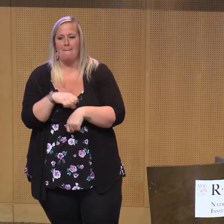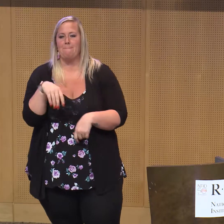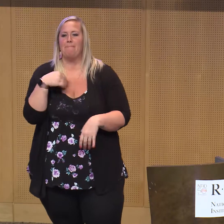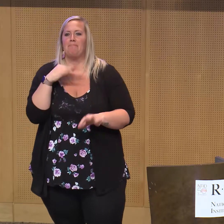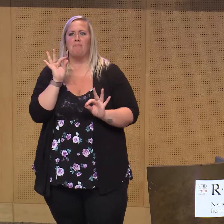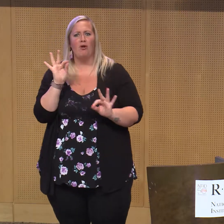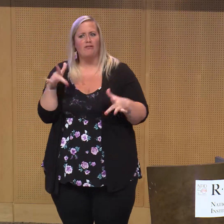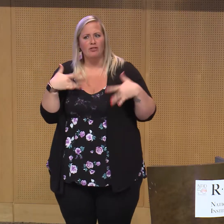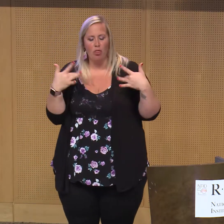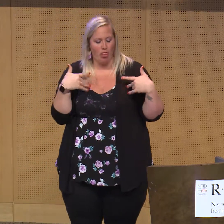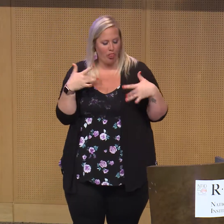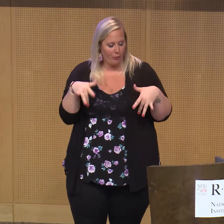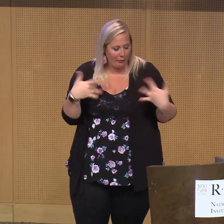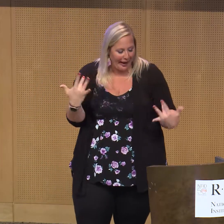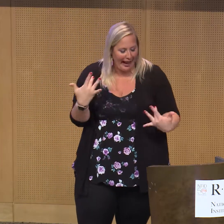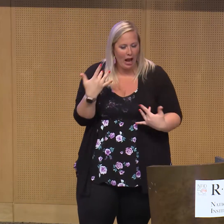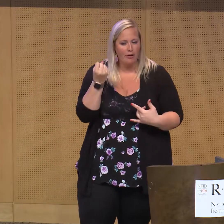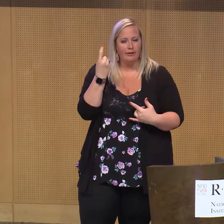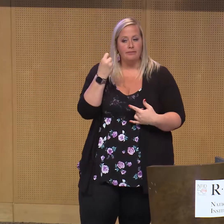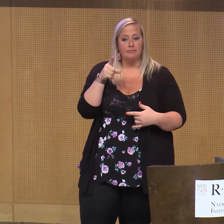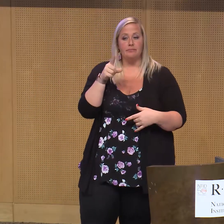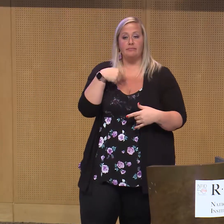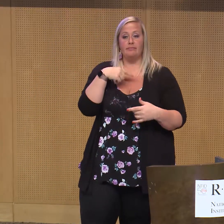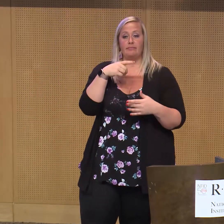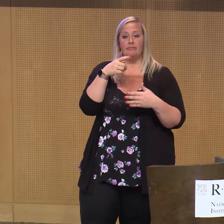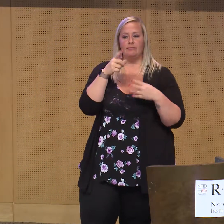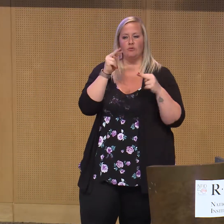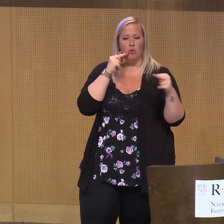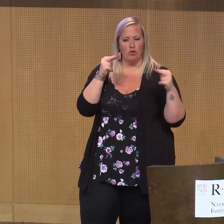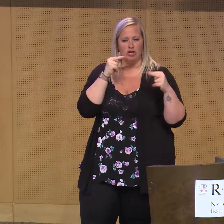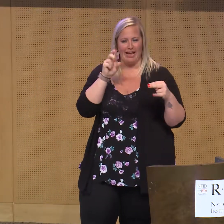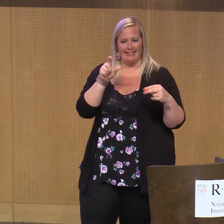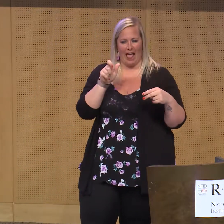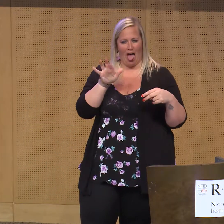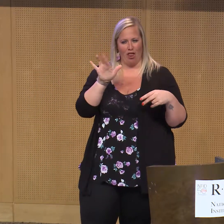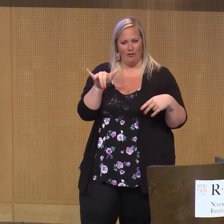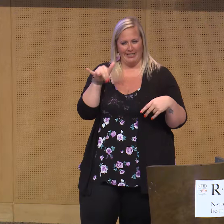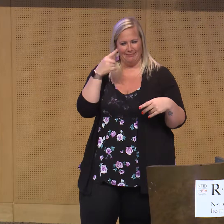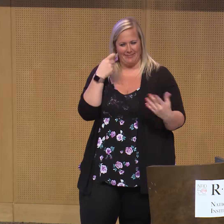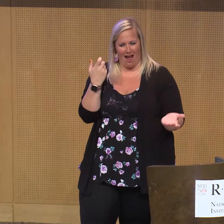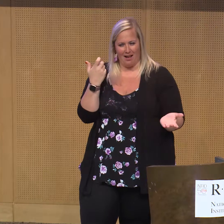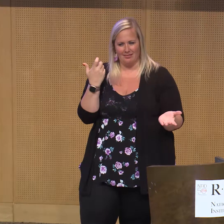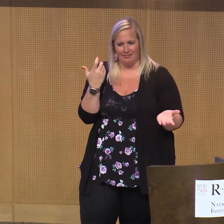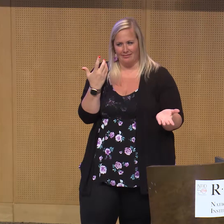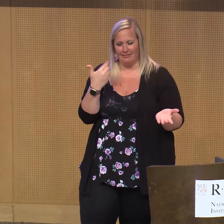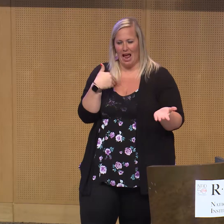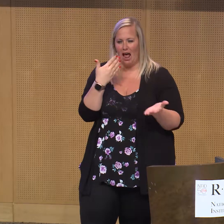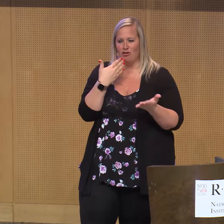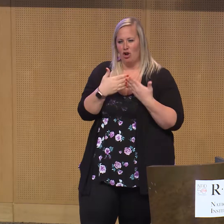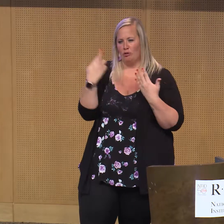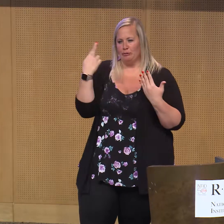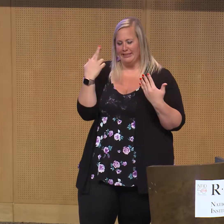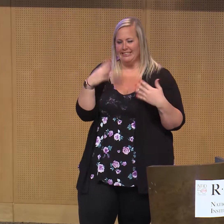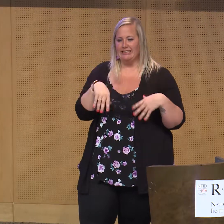but so that was nice. That really gave me a perk, and I did get the job, and I was thrilled to have the opportunity. However, when they made the offer,